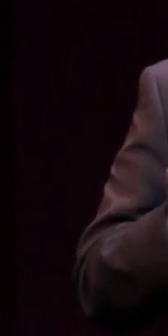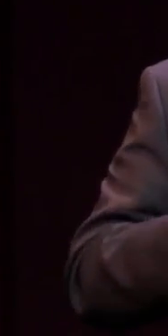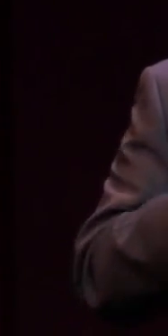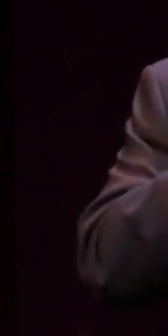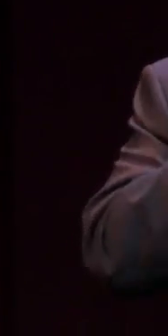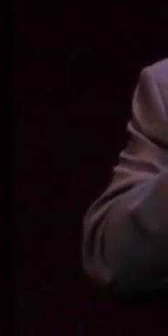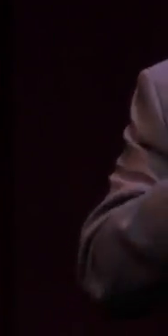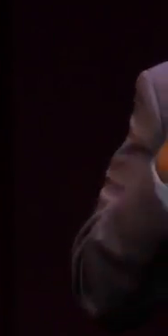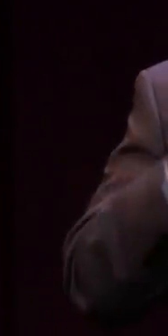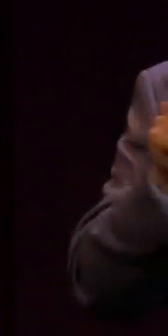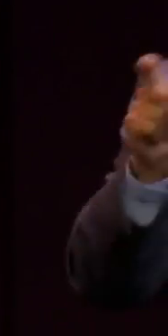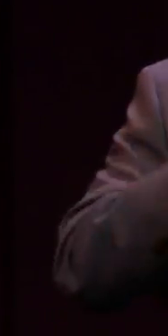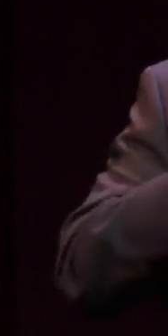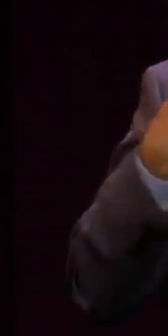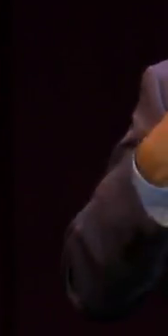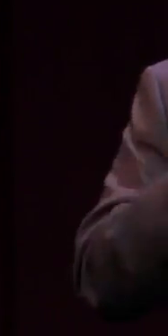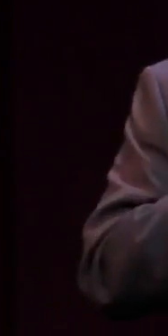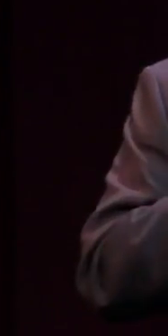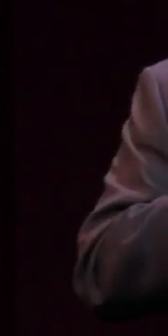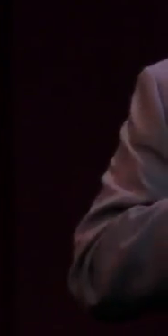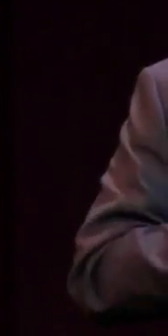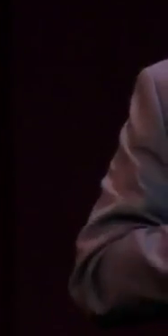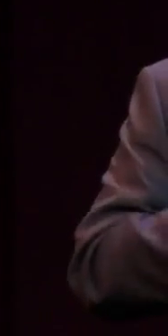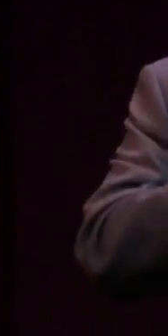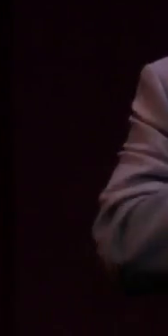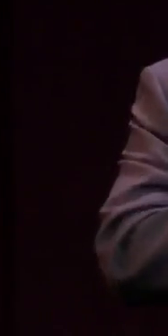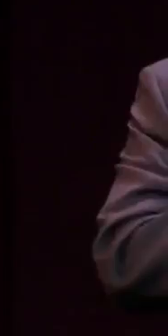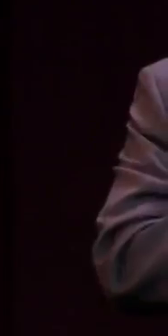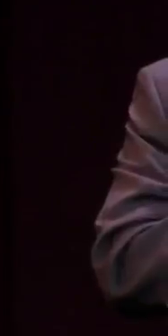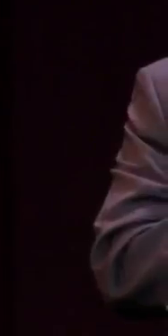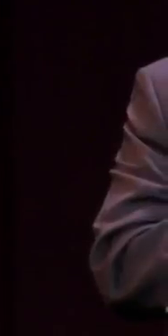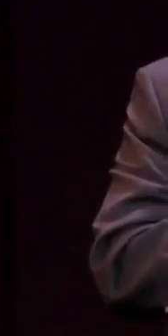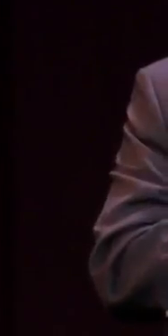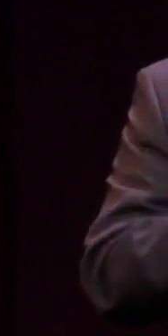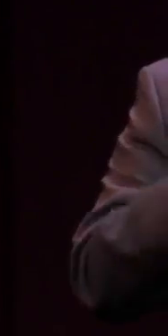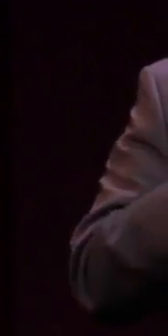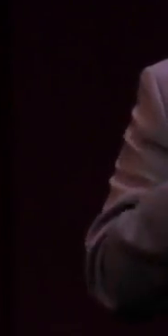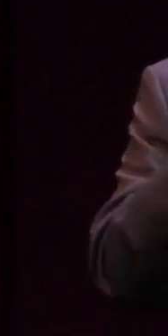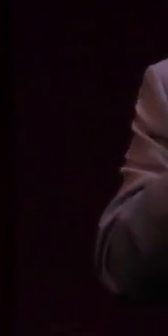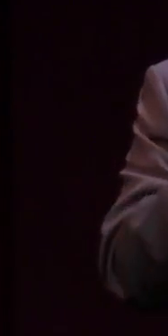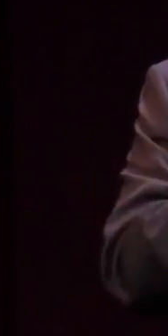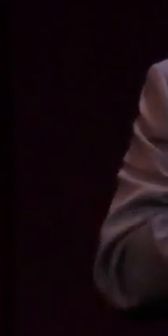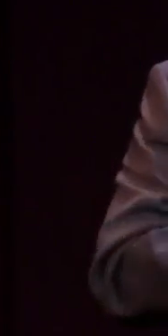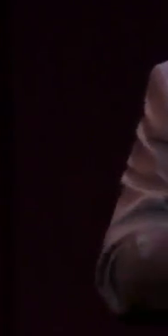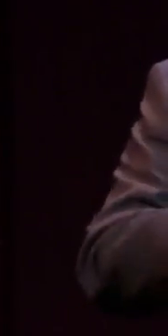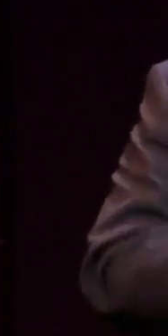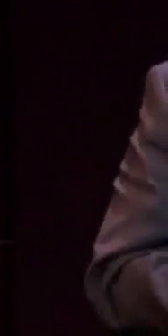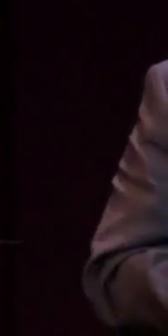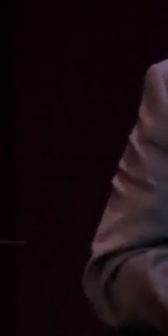GOING TO GIVE US A SEAT AT THE TABLE. WE HAVE TO BRING OUR OWN SEAT IF WE DON'T HAVE A SEAT AT THE